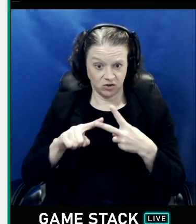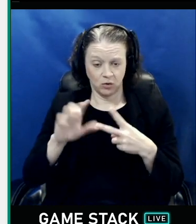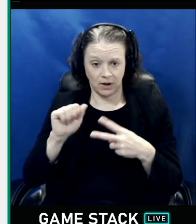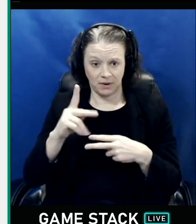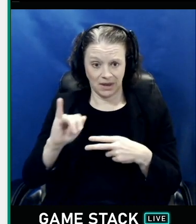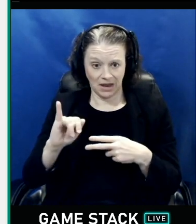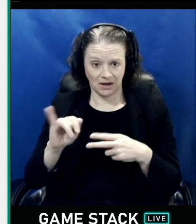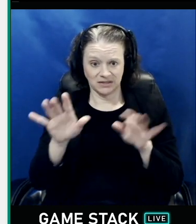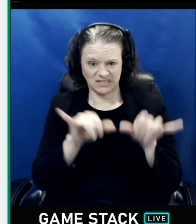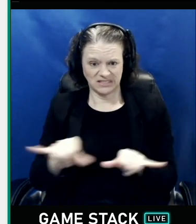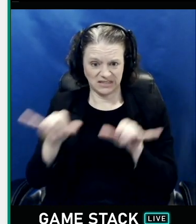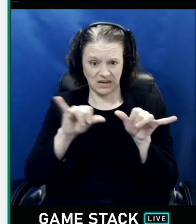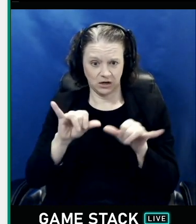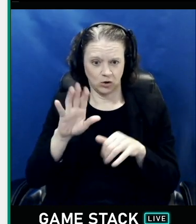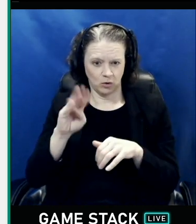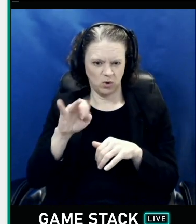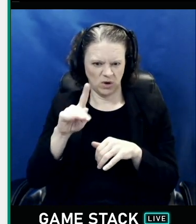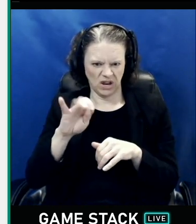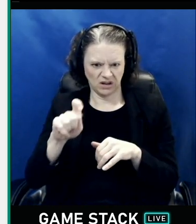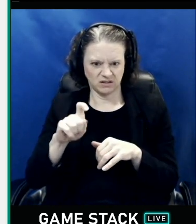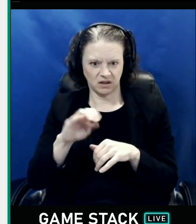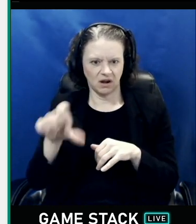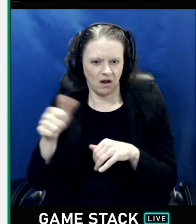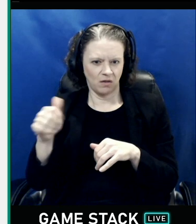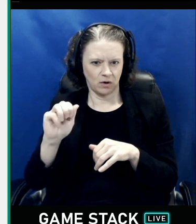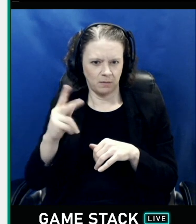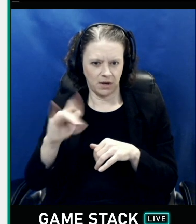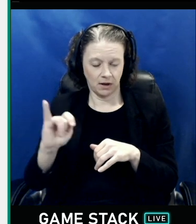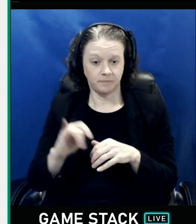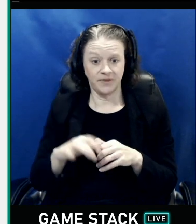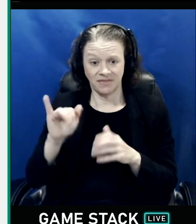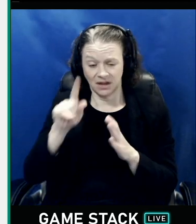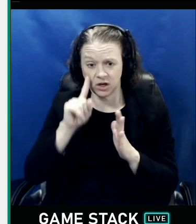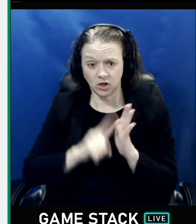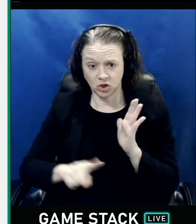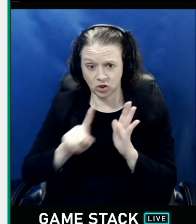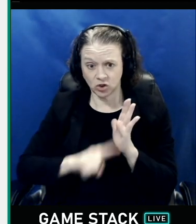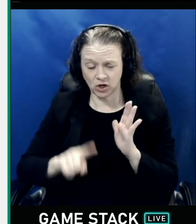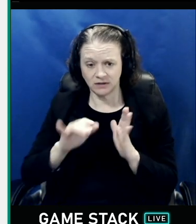time. The WaitForSingleObject function checks the current state of the specified object.